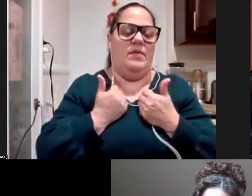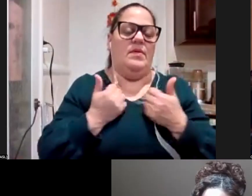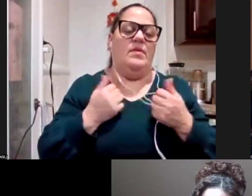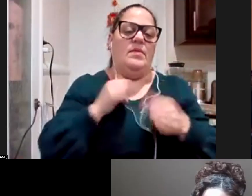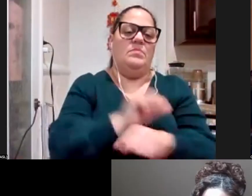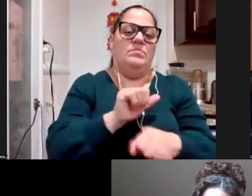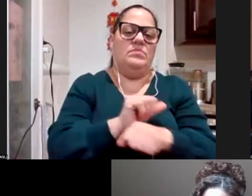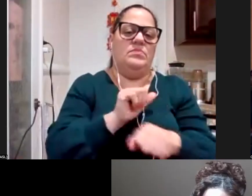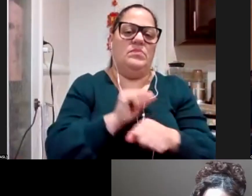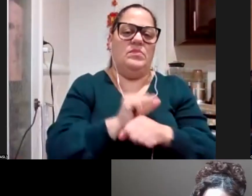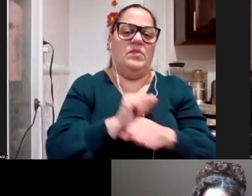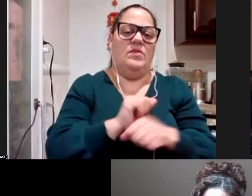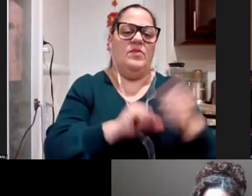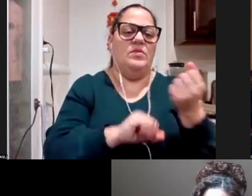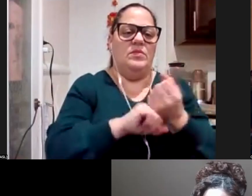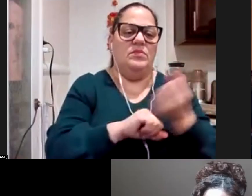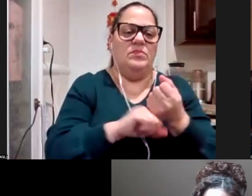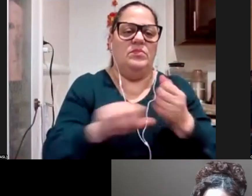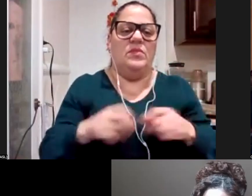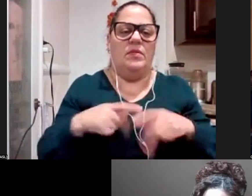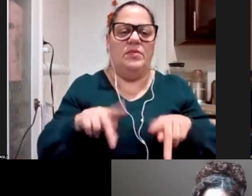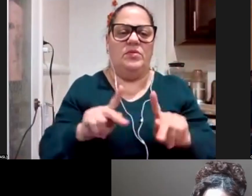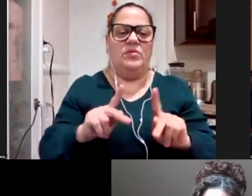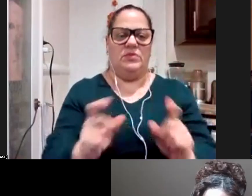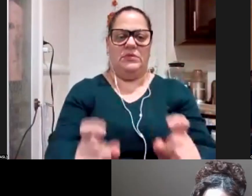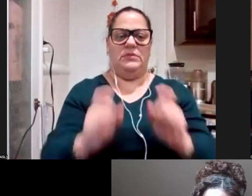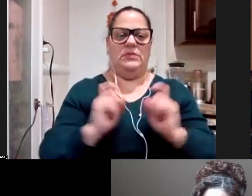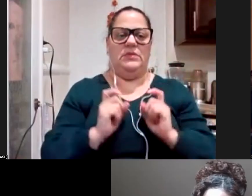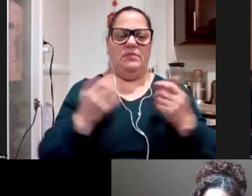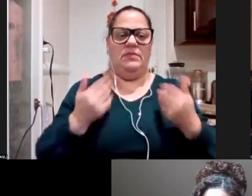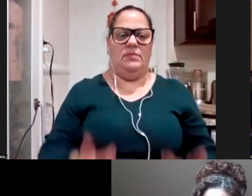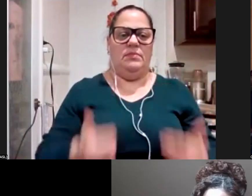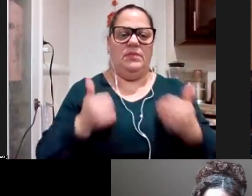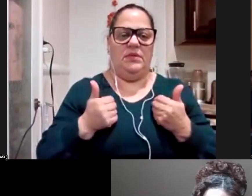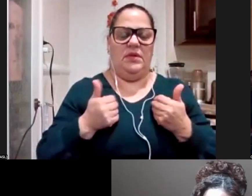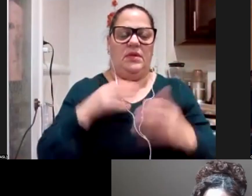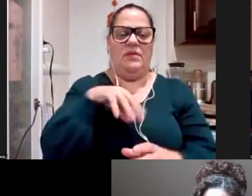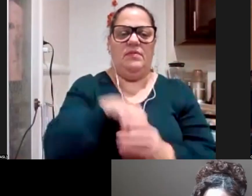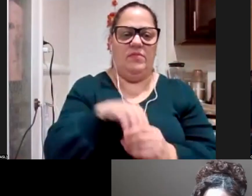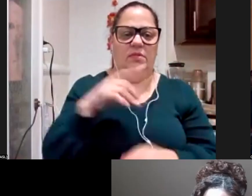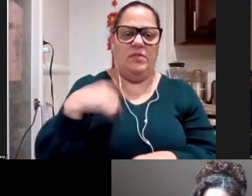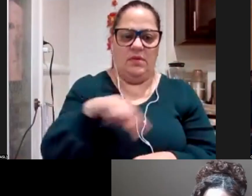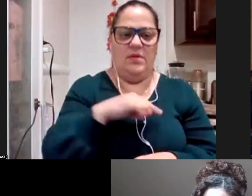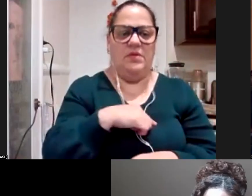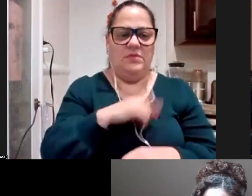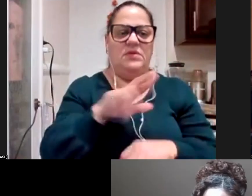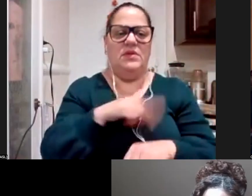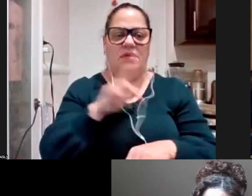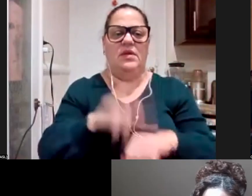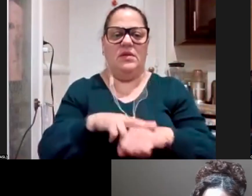for the doors and opportunities he's opened for me and he involved us in the national discussion